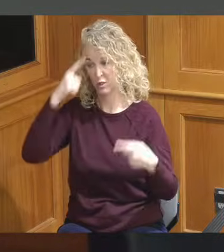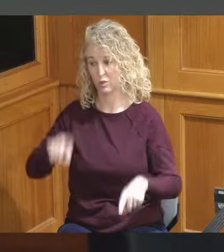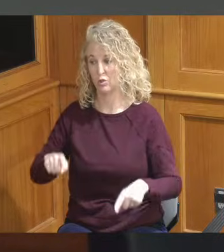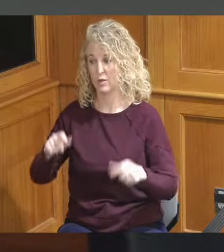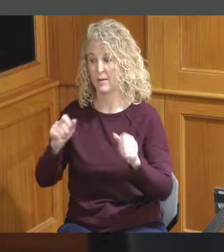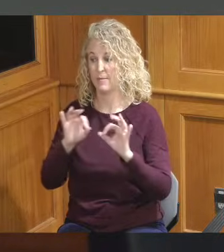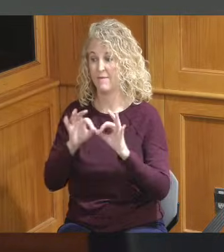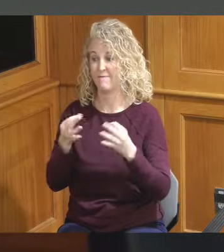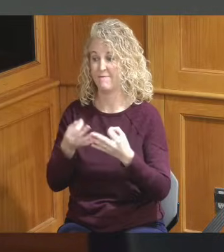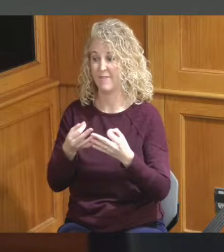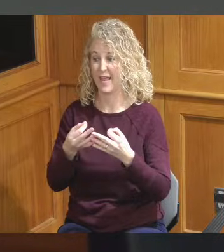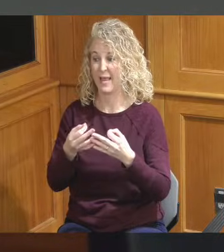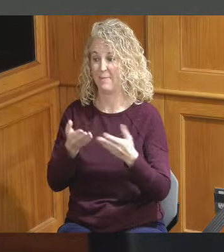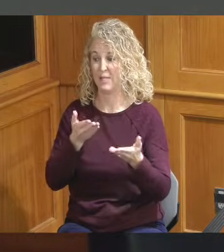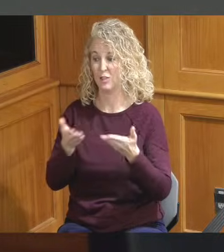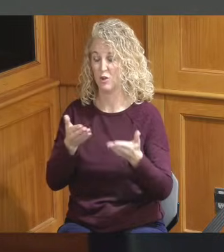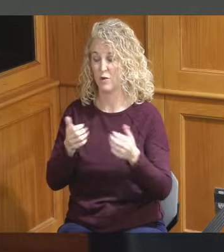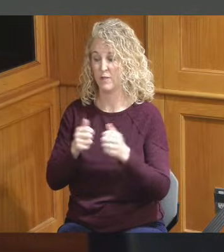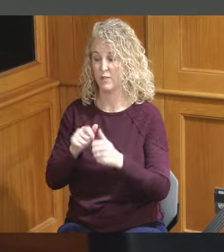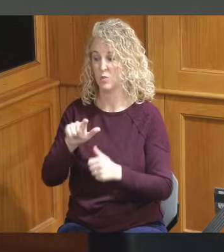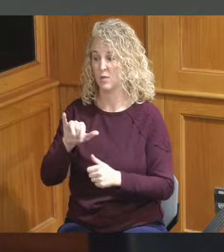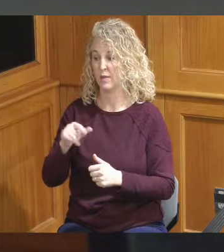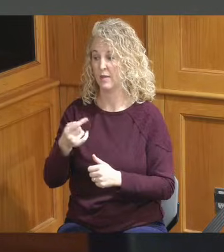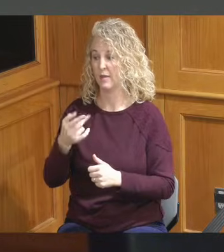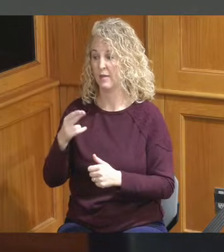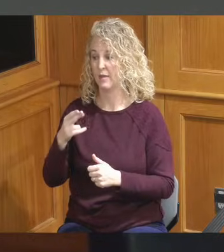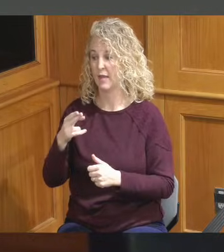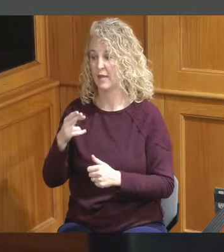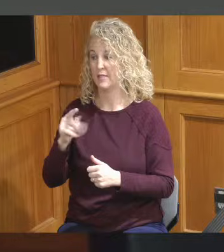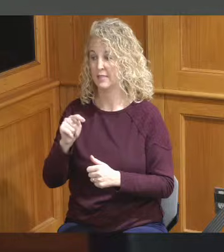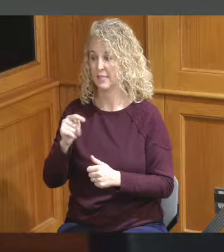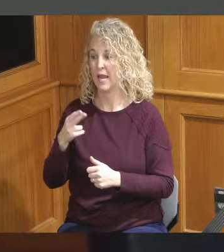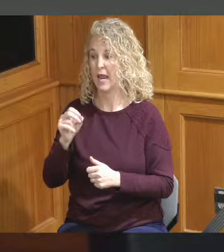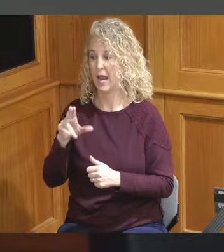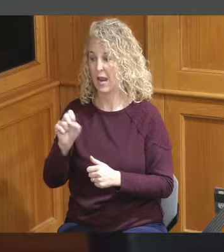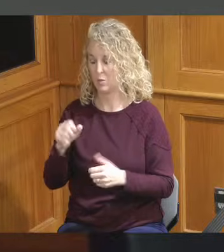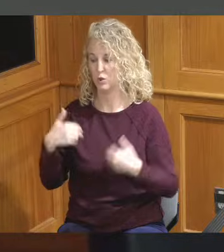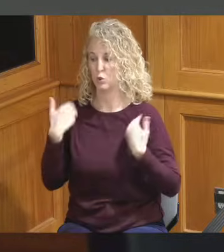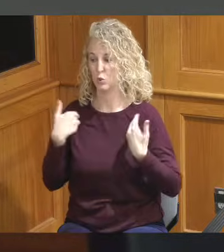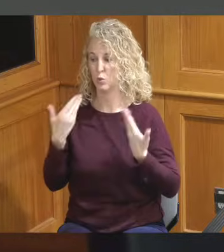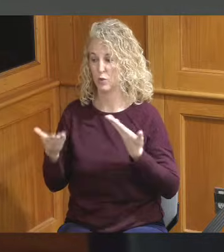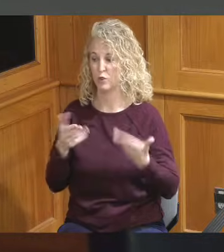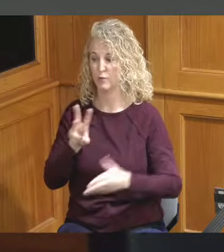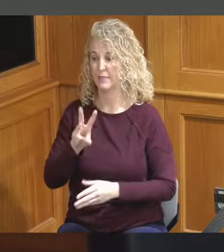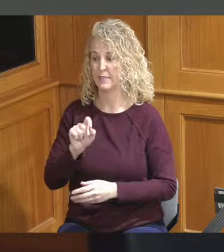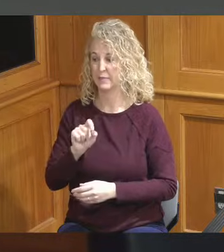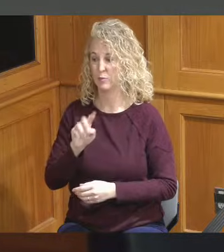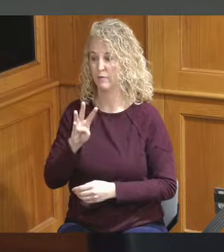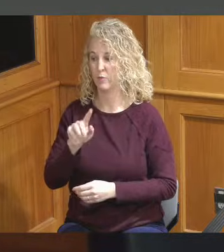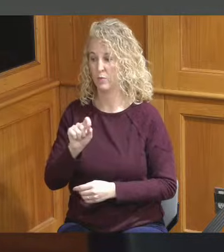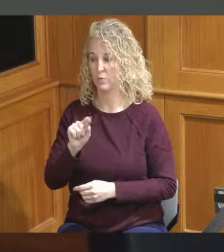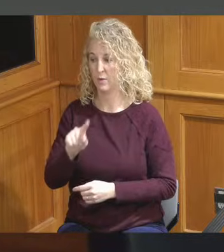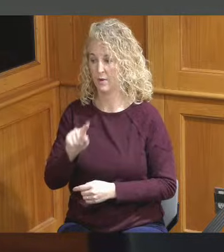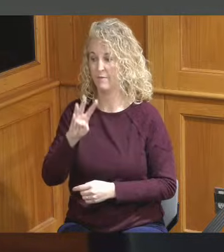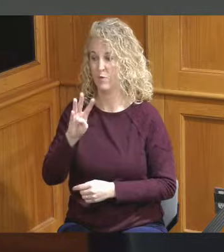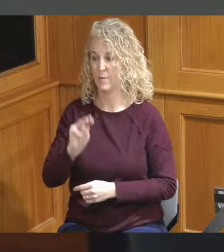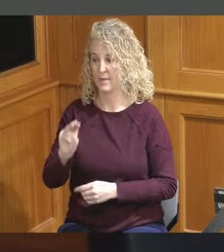family placement services with Lighthouse Youth Services for 6.41 million. Item 11 is an agreement